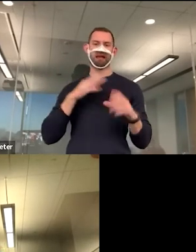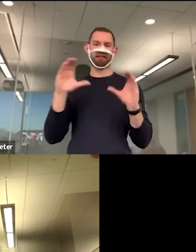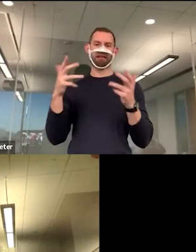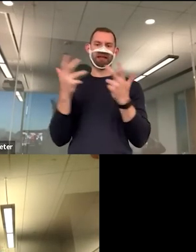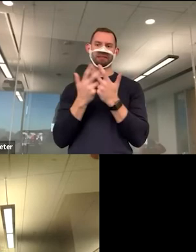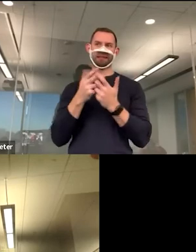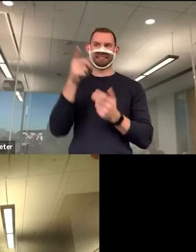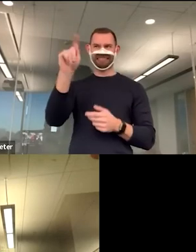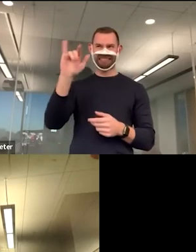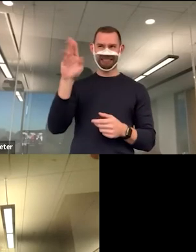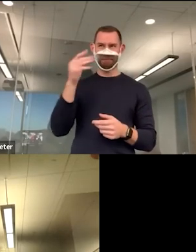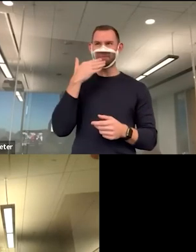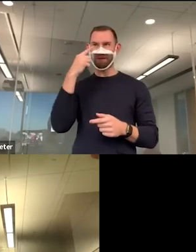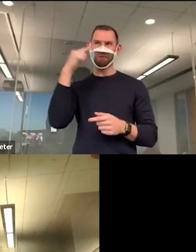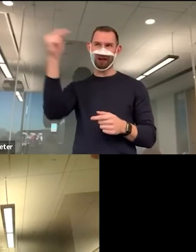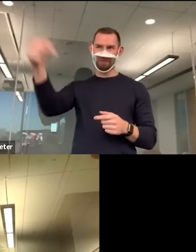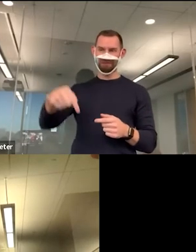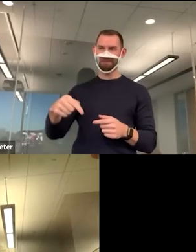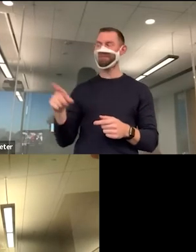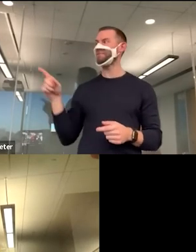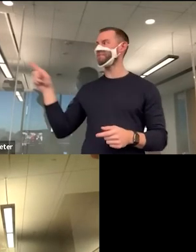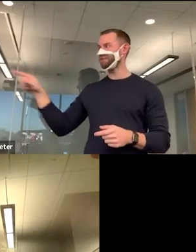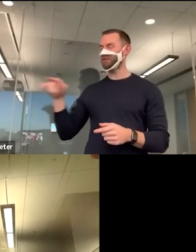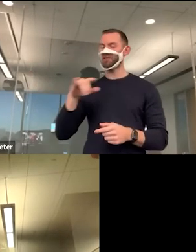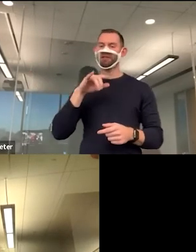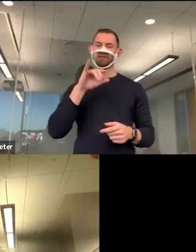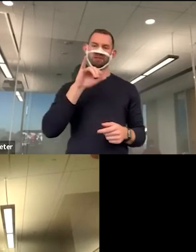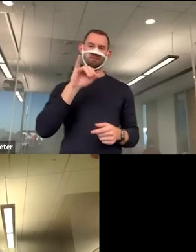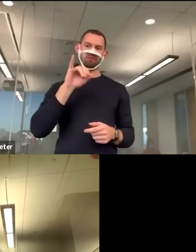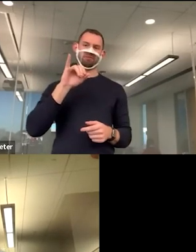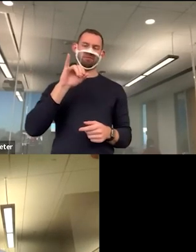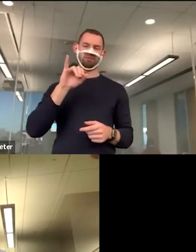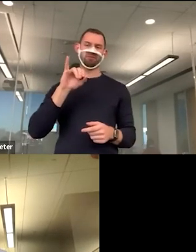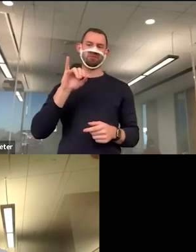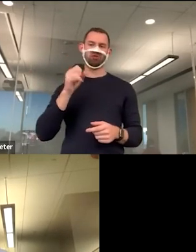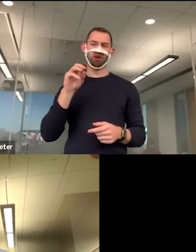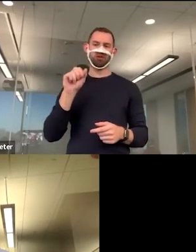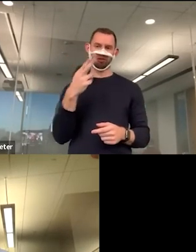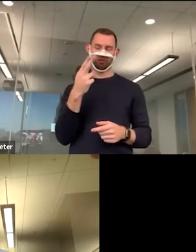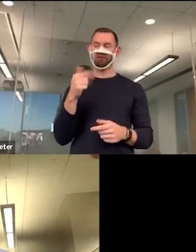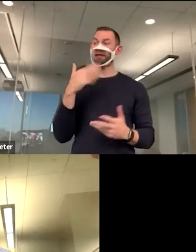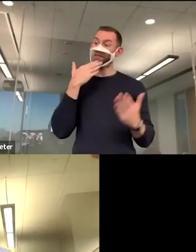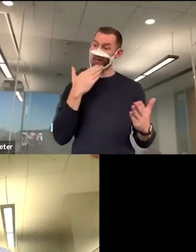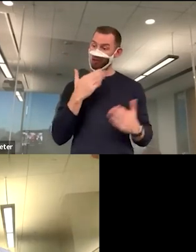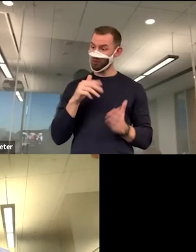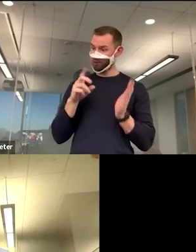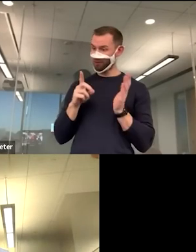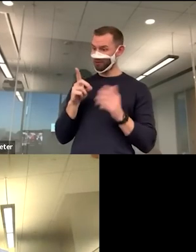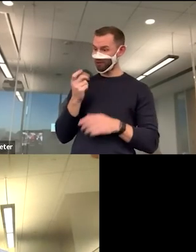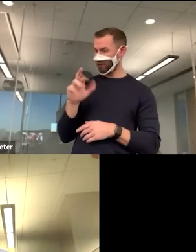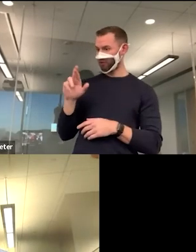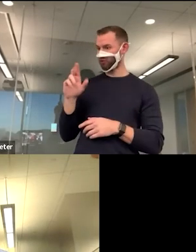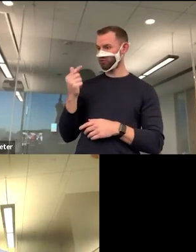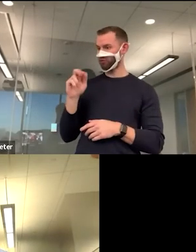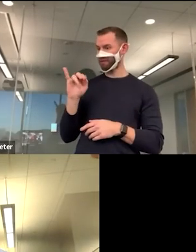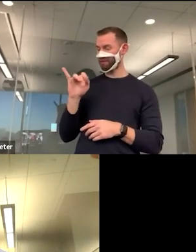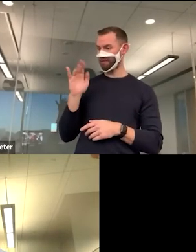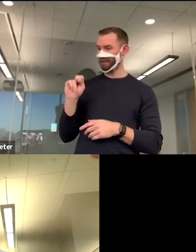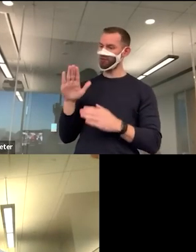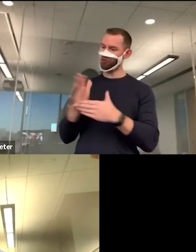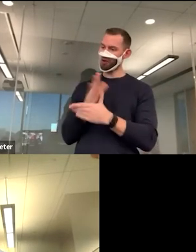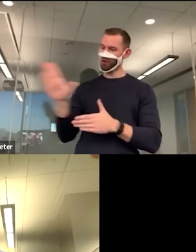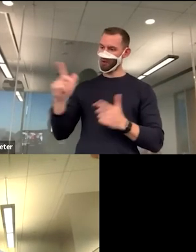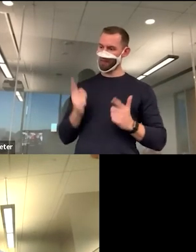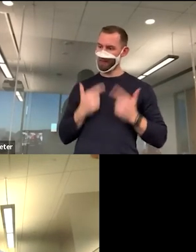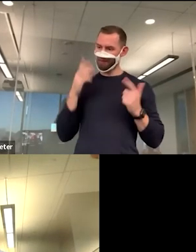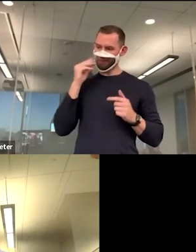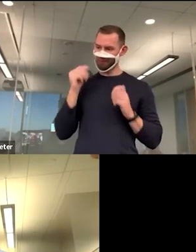dr griffin thank you for sharing your life